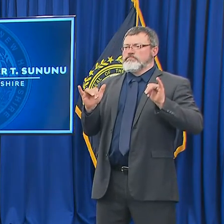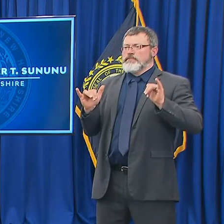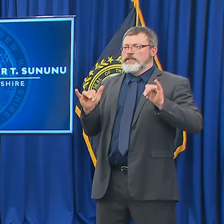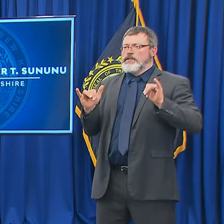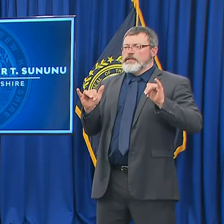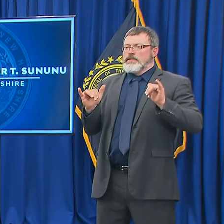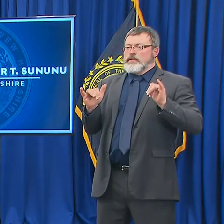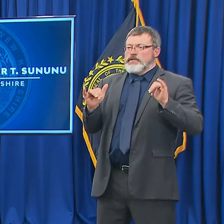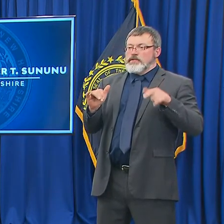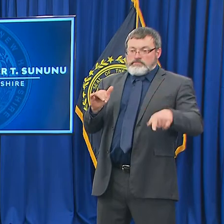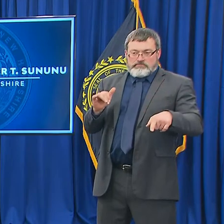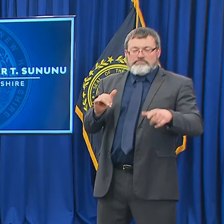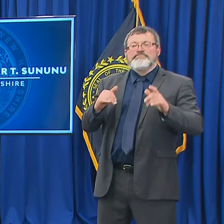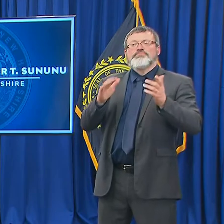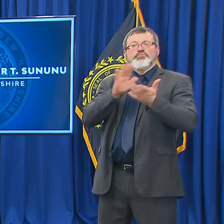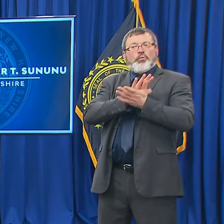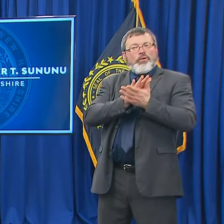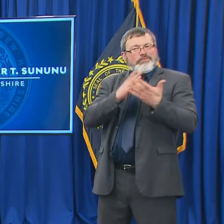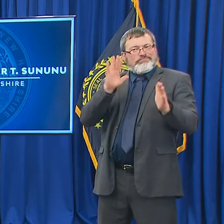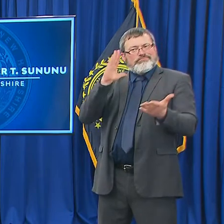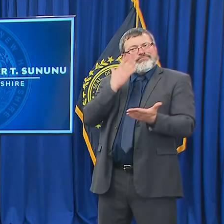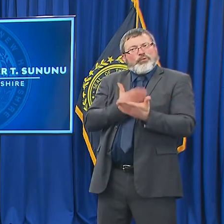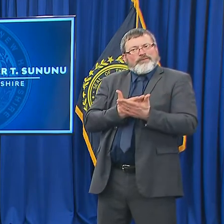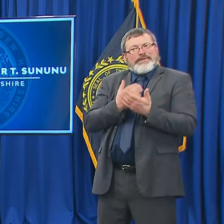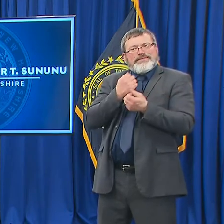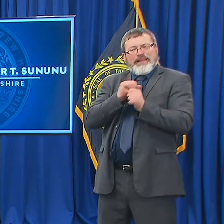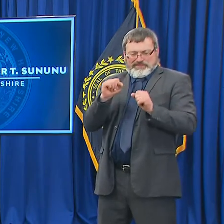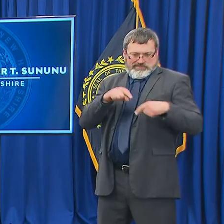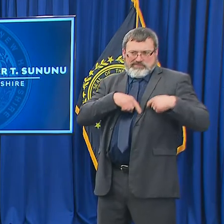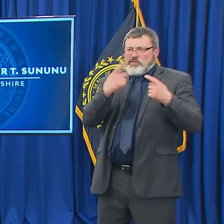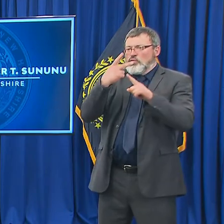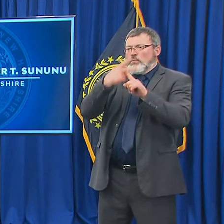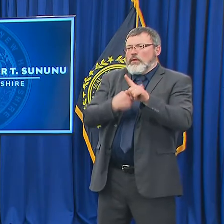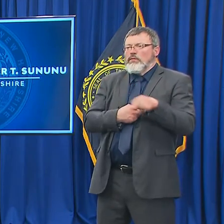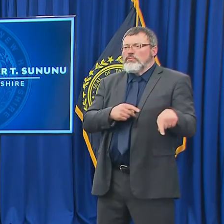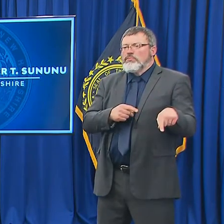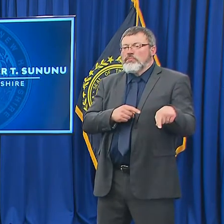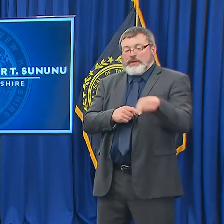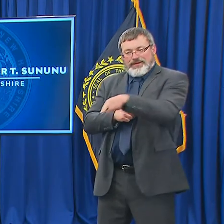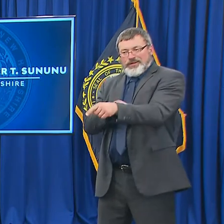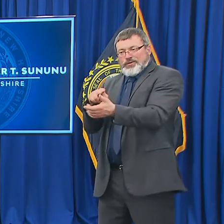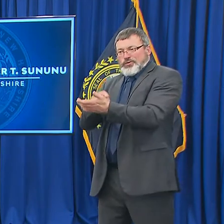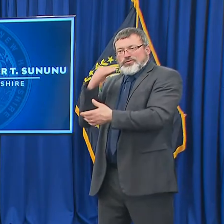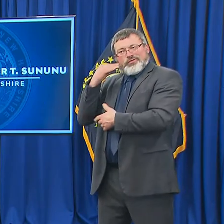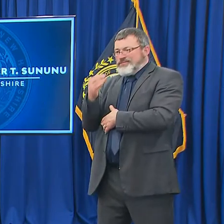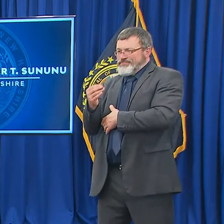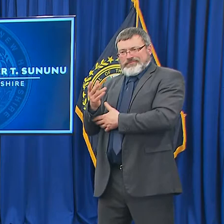in order to stop the community spread that is going on. Yeah. So I think we've continually emphasized